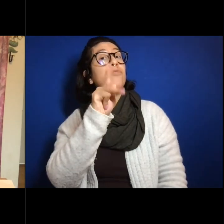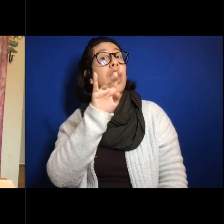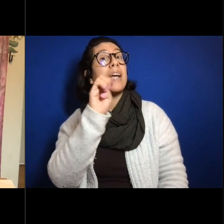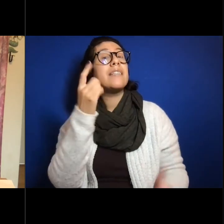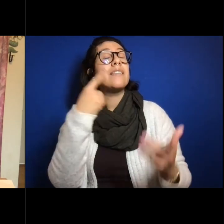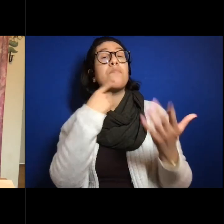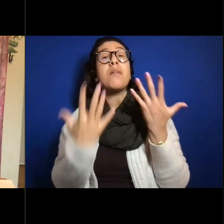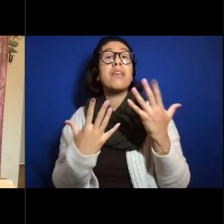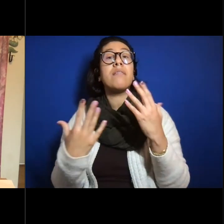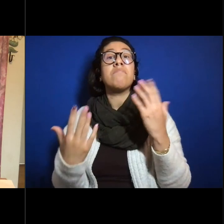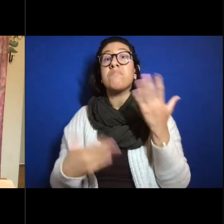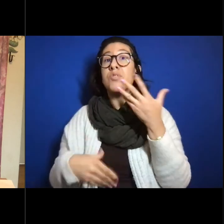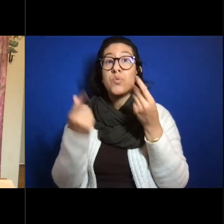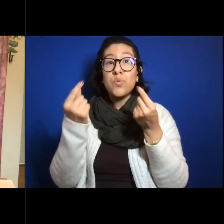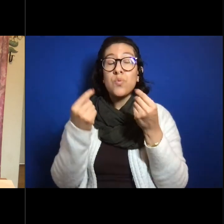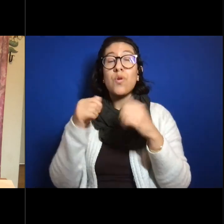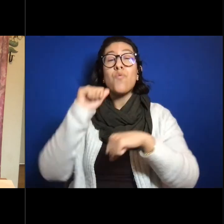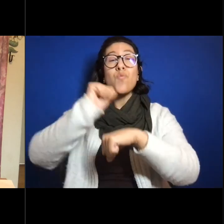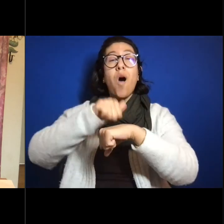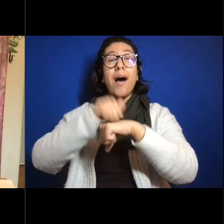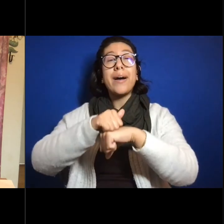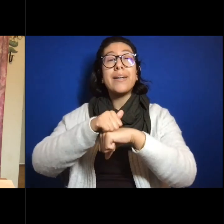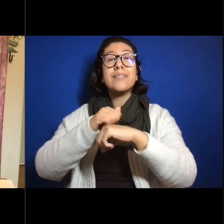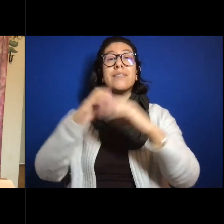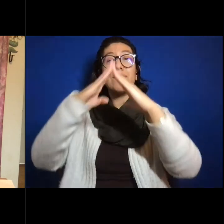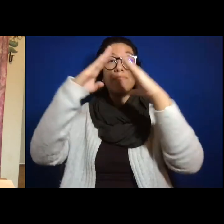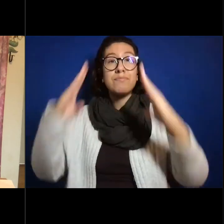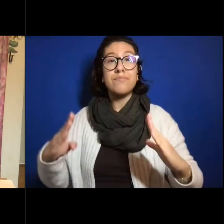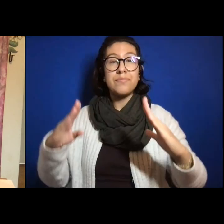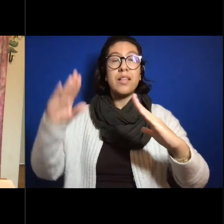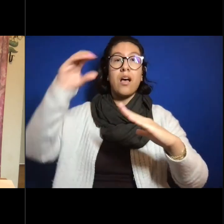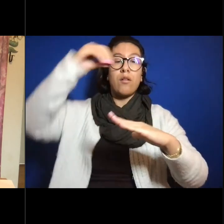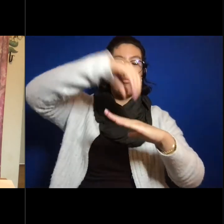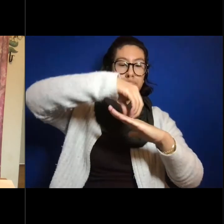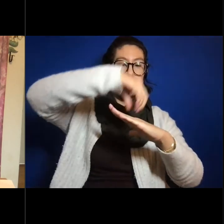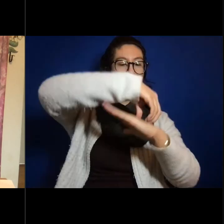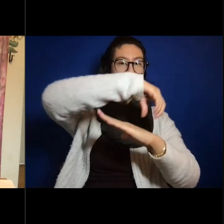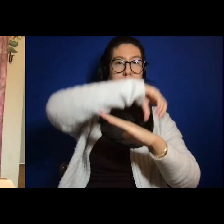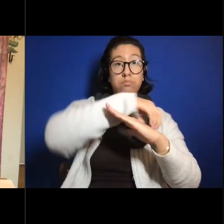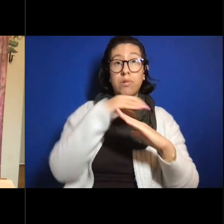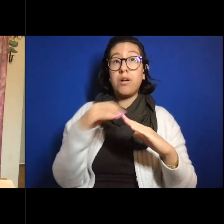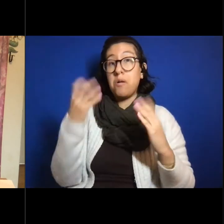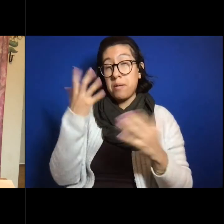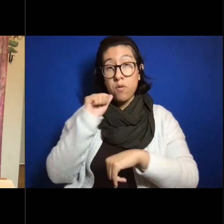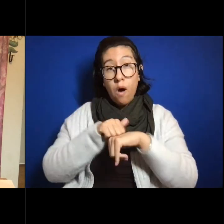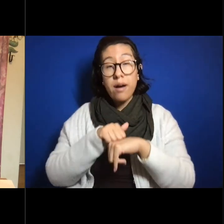So Jackie's thinking, I think that you weigh it down. James is saying maybe nails and glue.